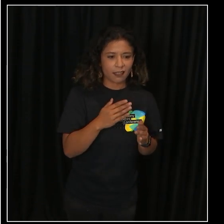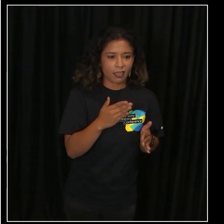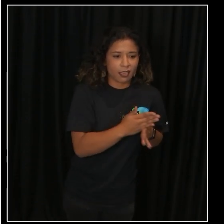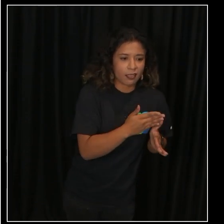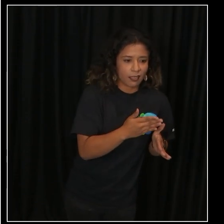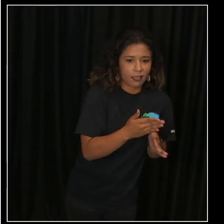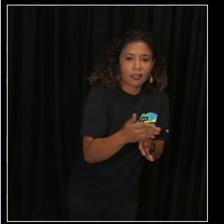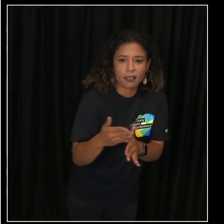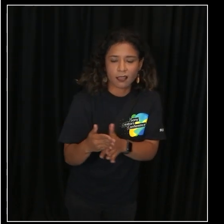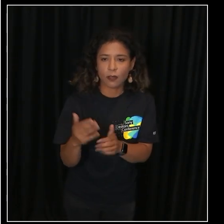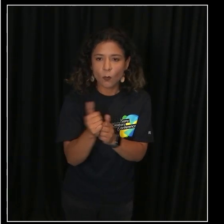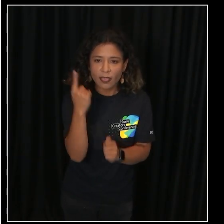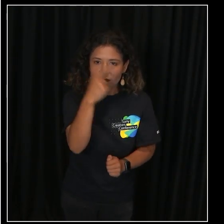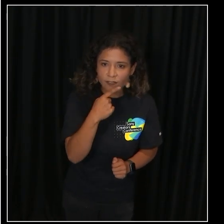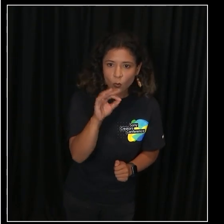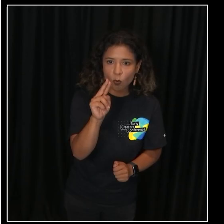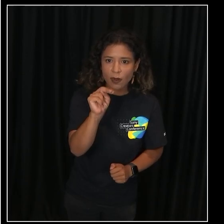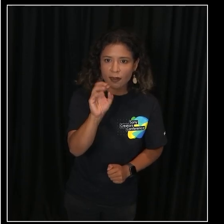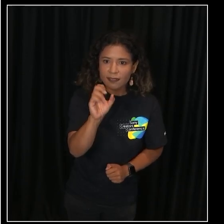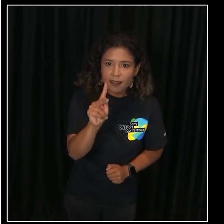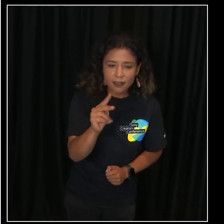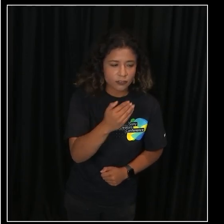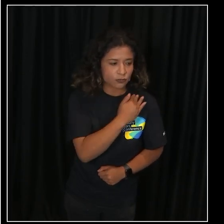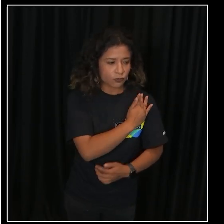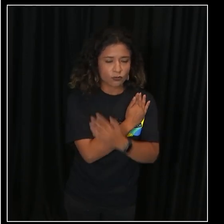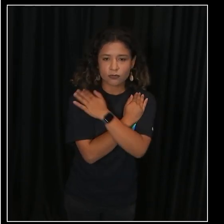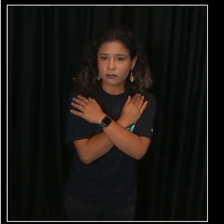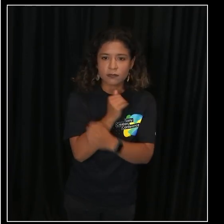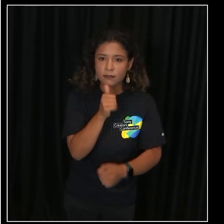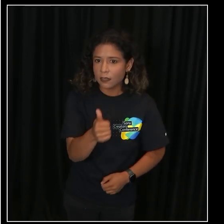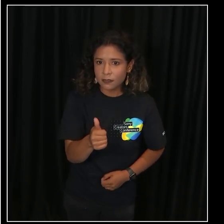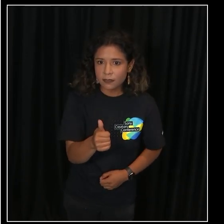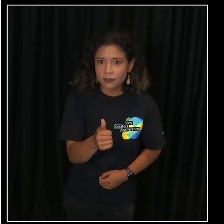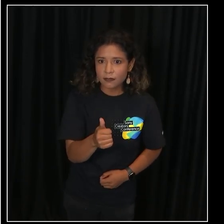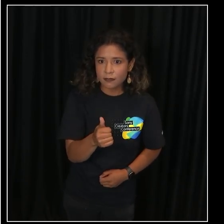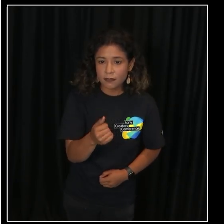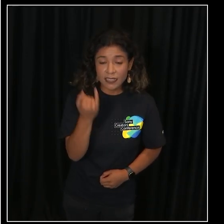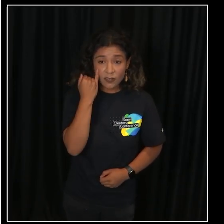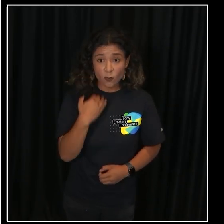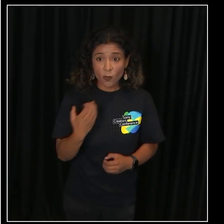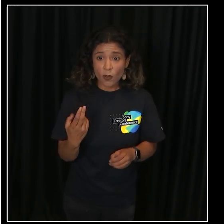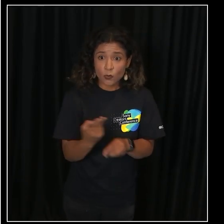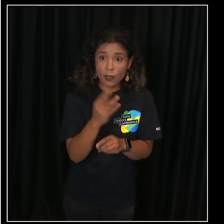we realized if we're gonna have this positive mesh for the neural radiance field, rather than start as a blob,